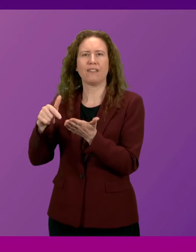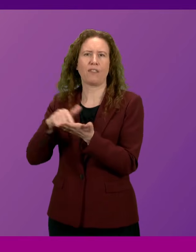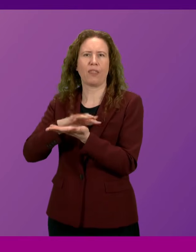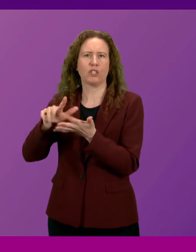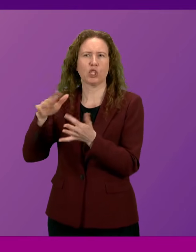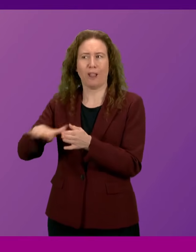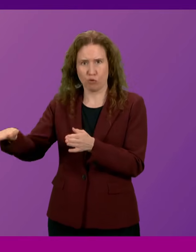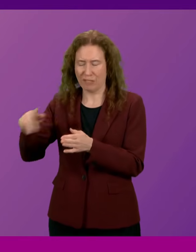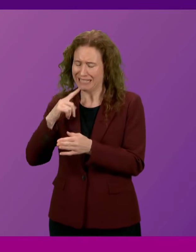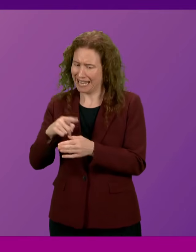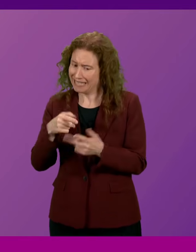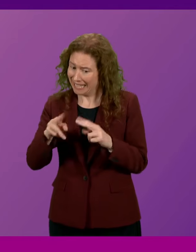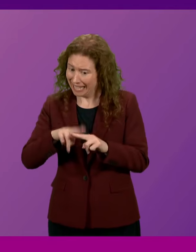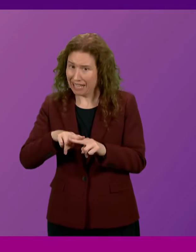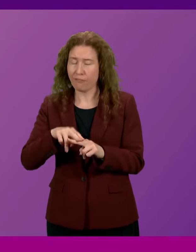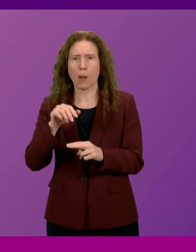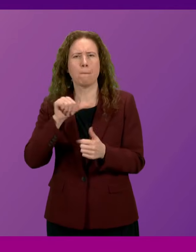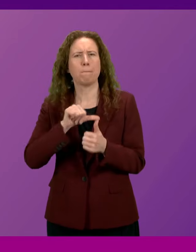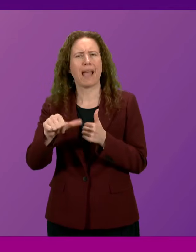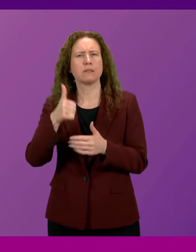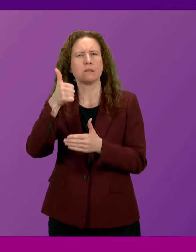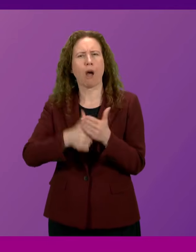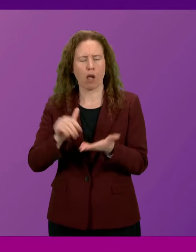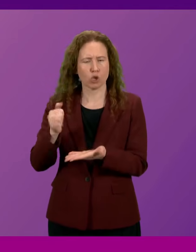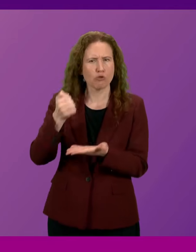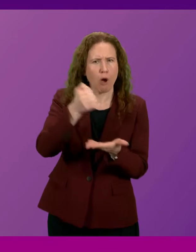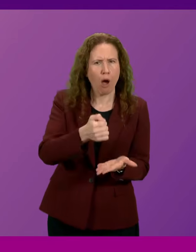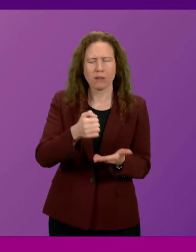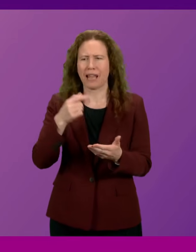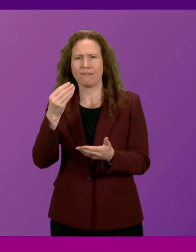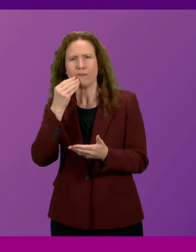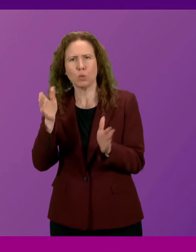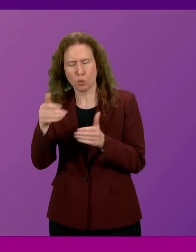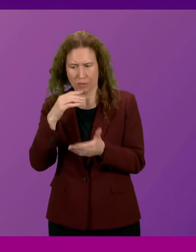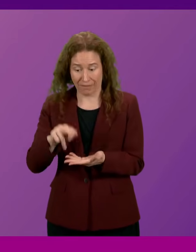start foods payments could significantly reduce the child poverty rate for this priority group,